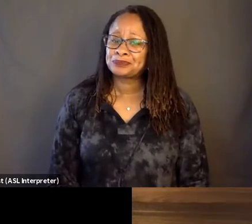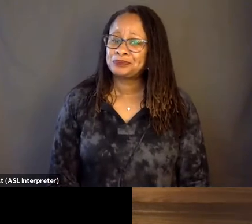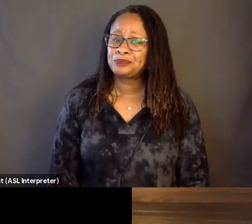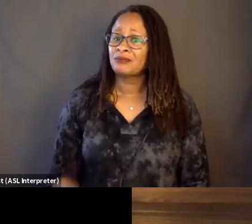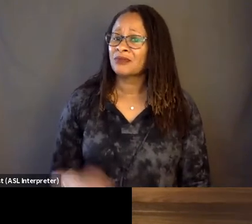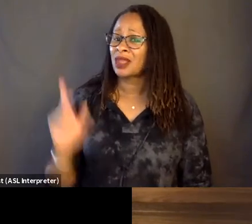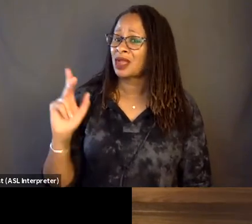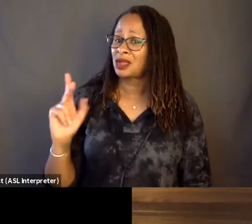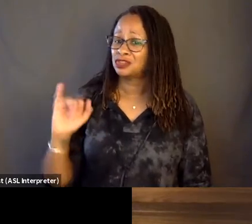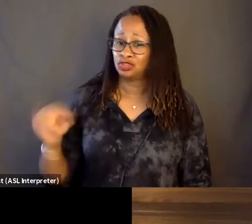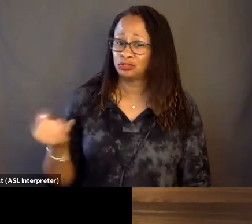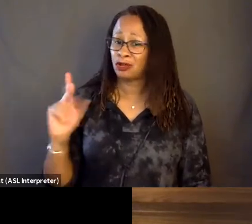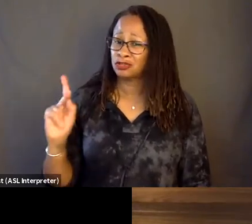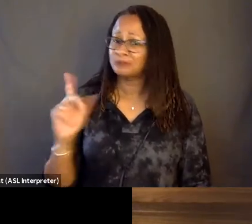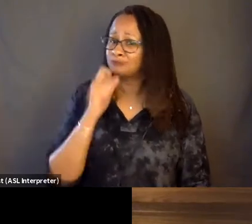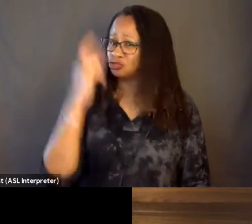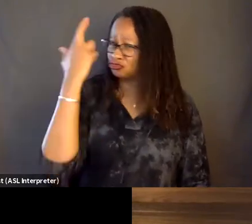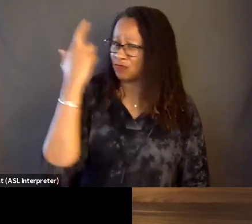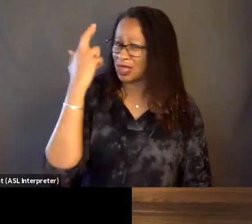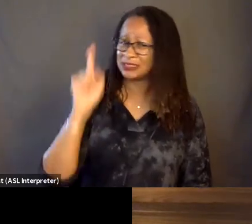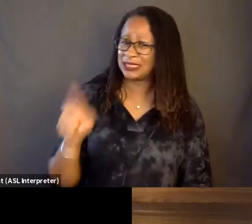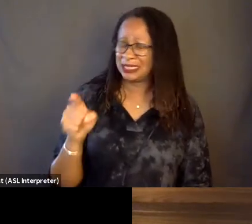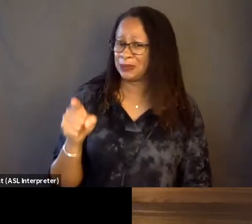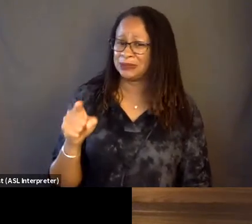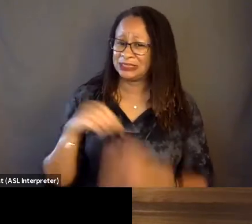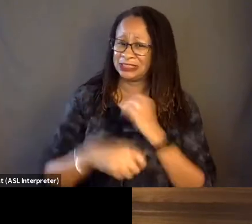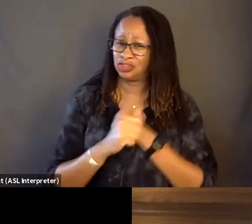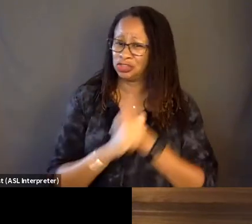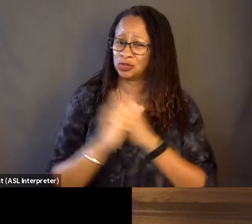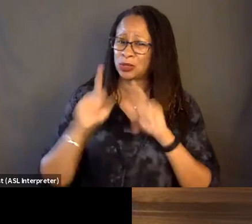when he went to the Saudi Arabian Embassy in Istanbul?